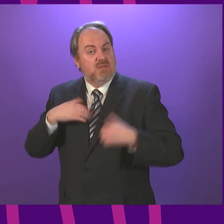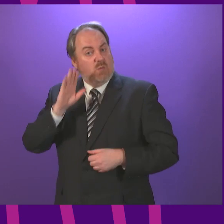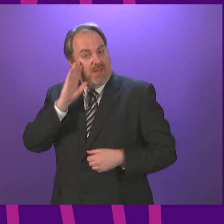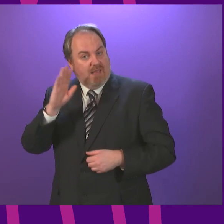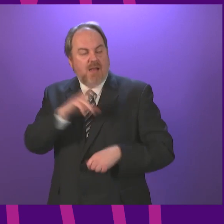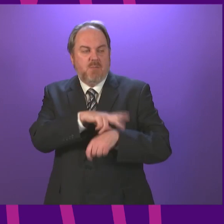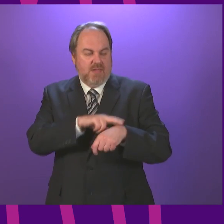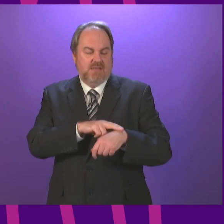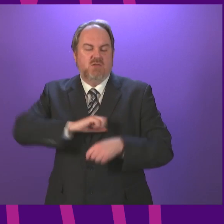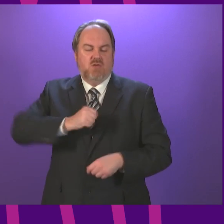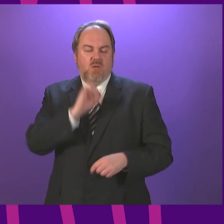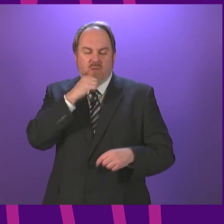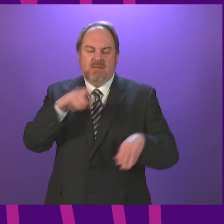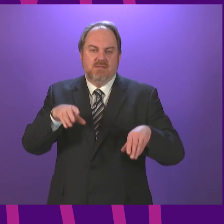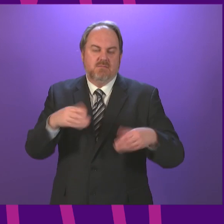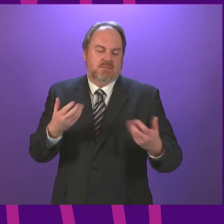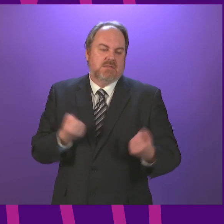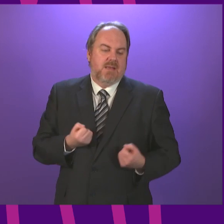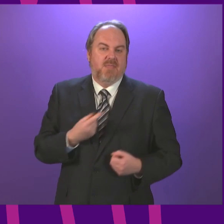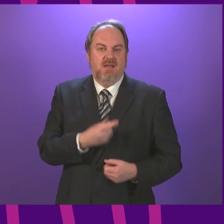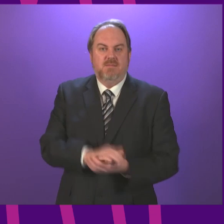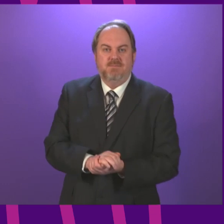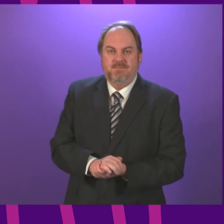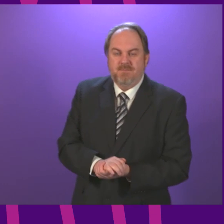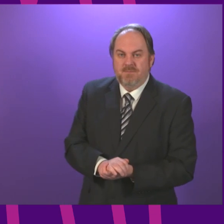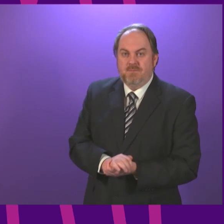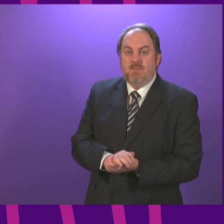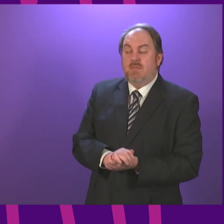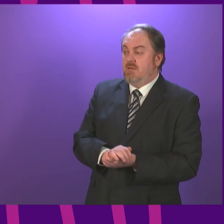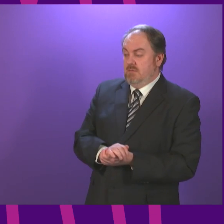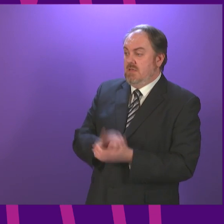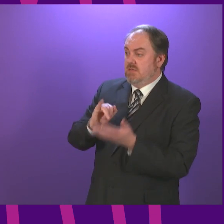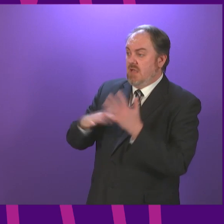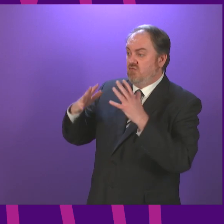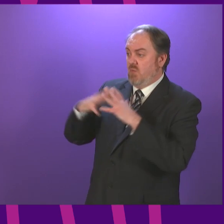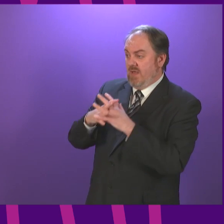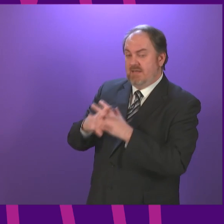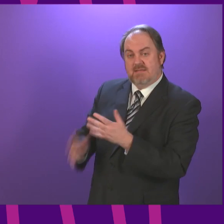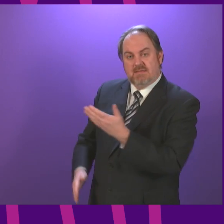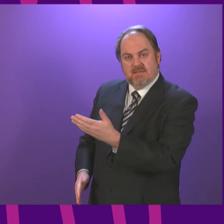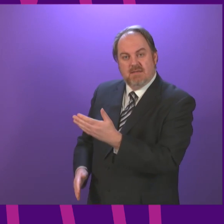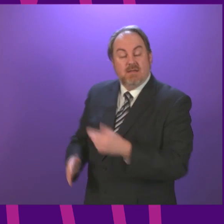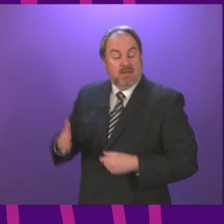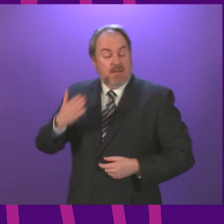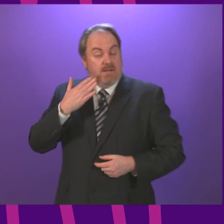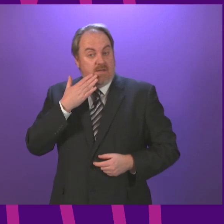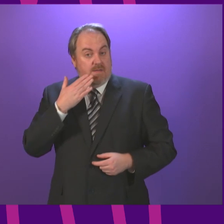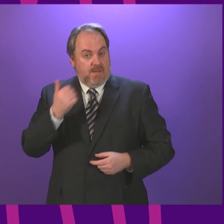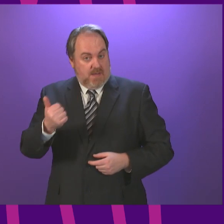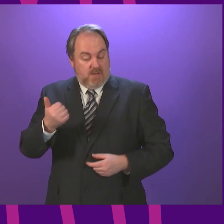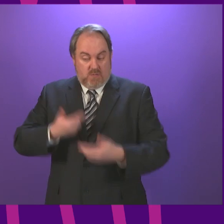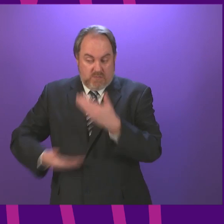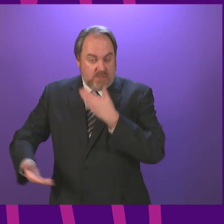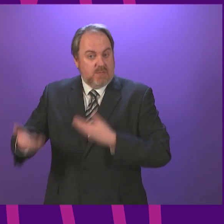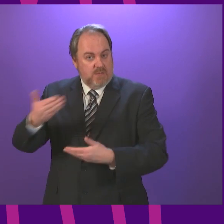Sandra White: I completely understand what the cabinet secretary